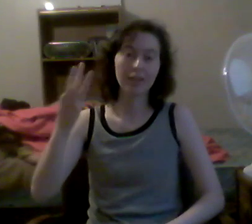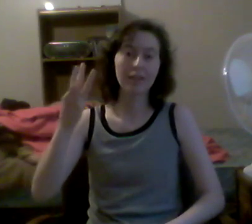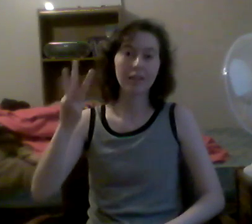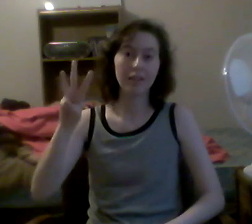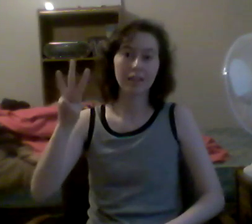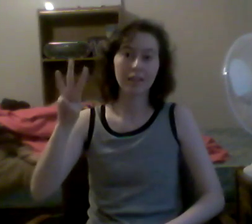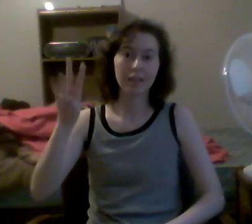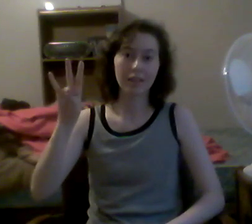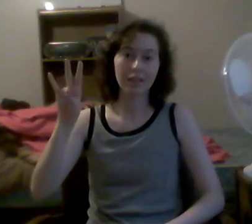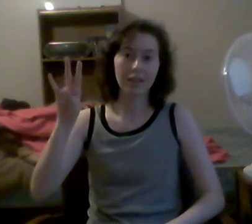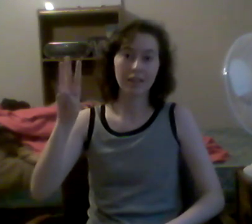67